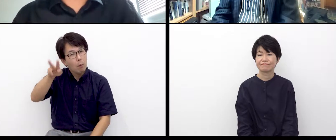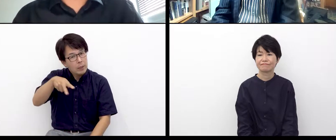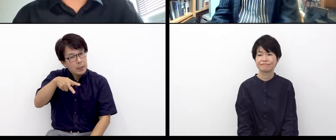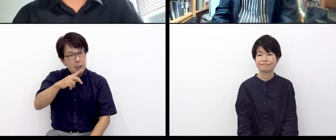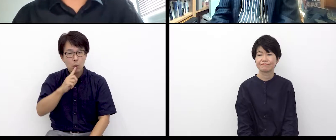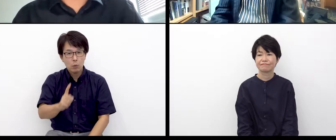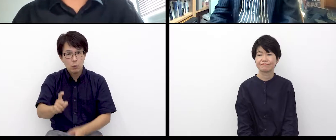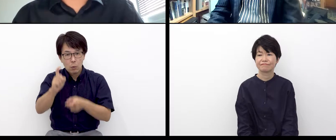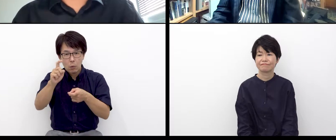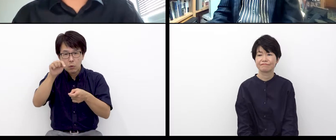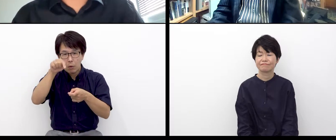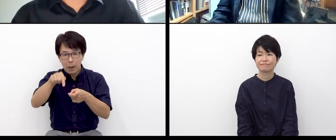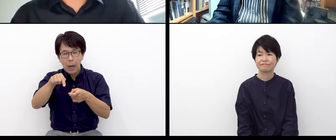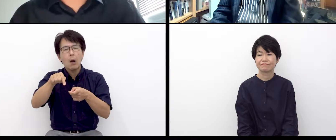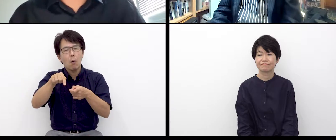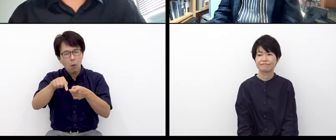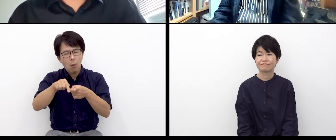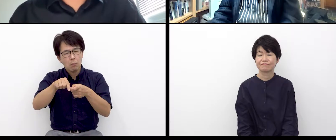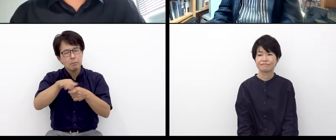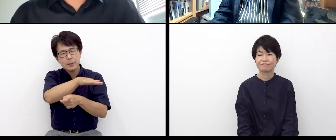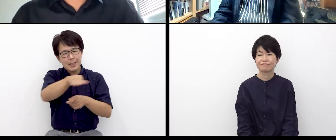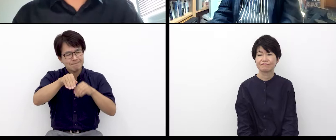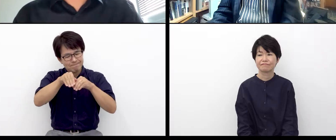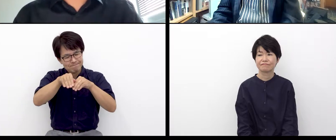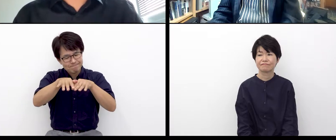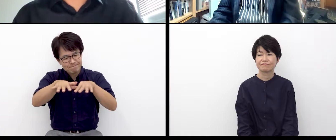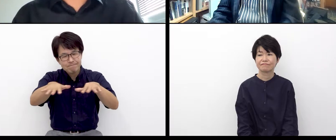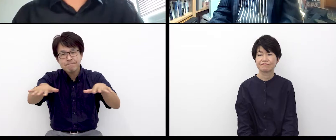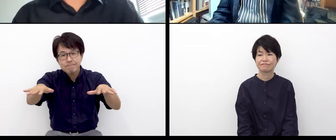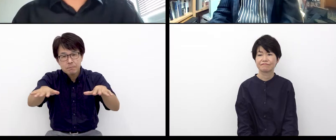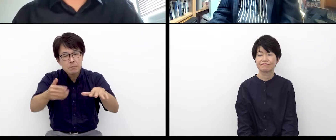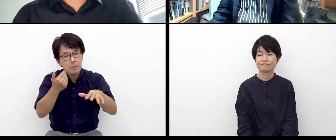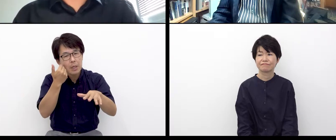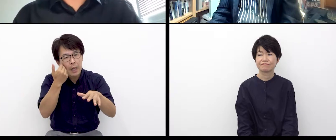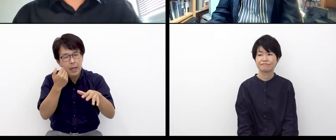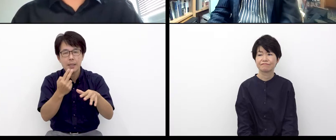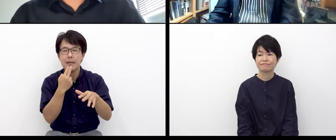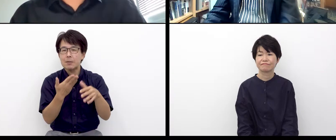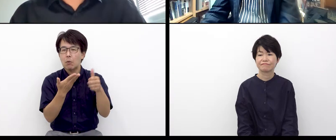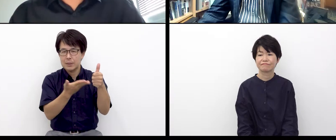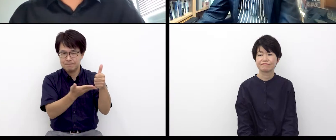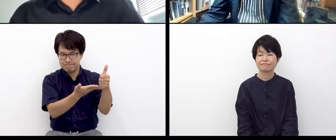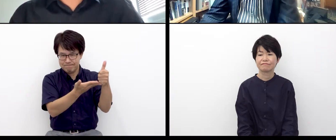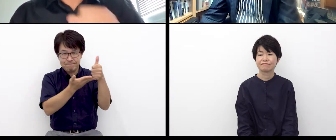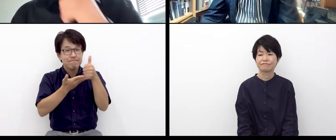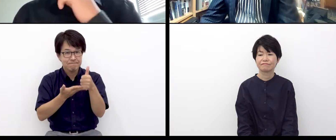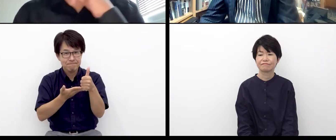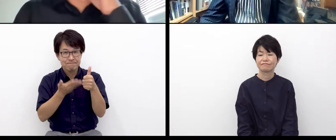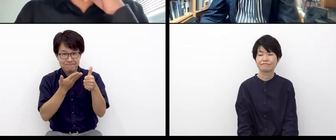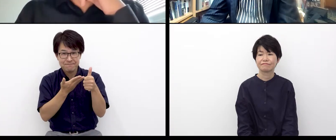common in Japan,